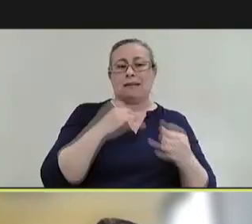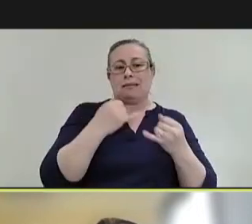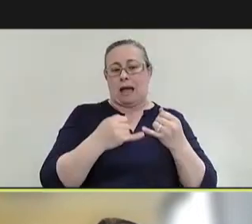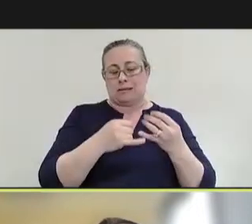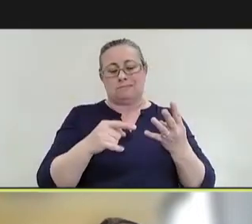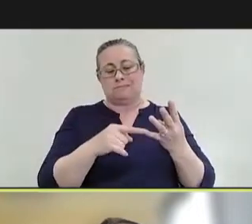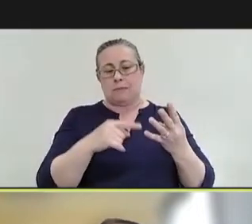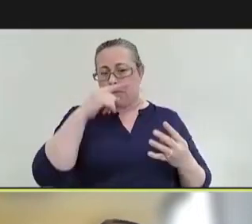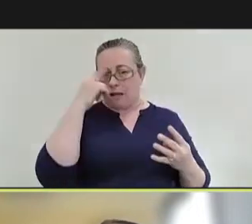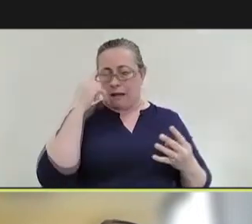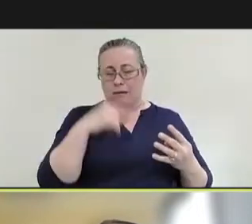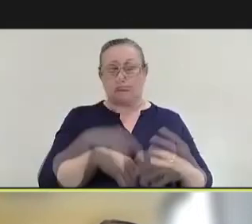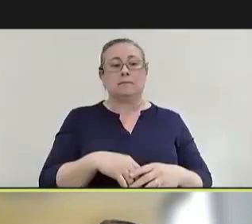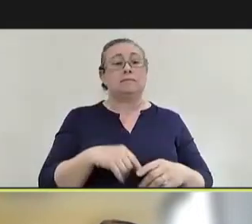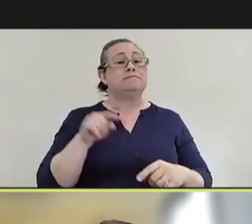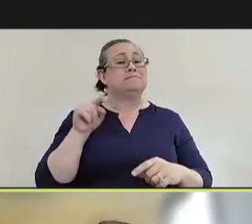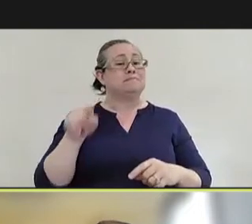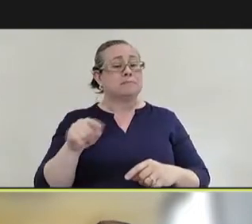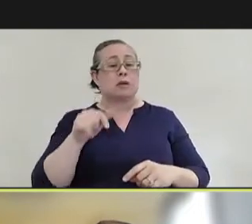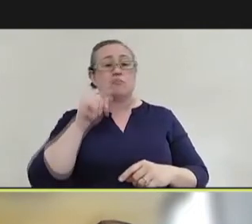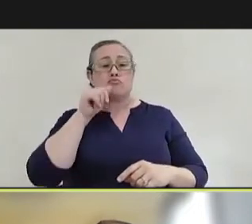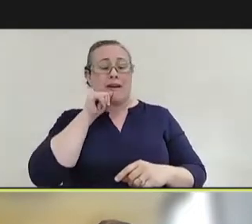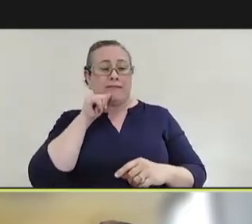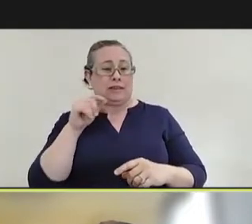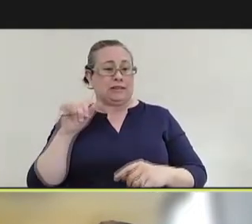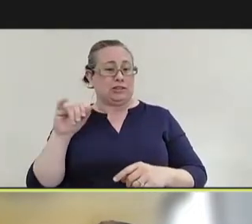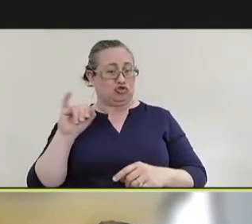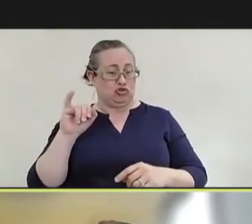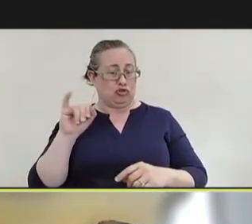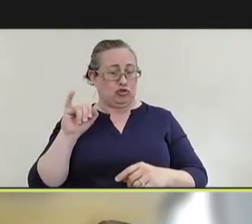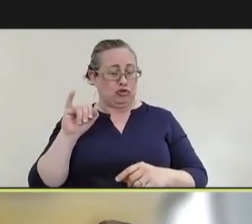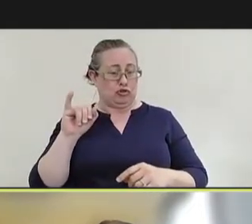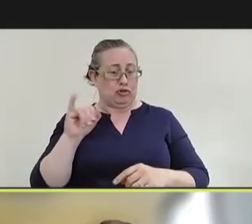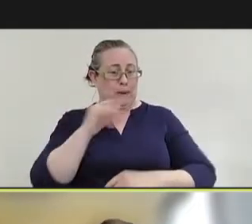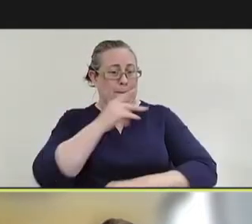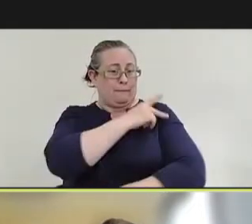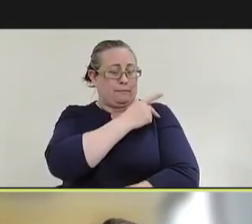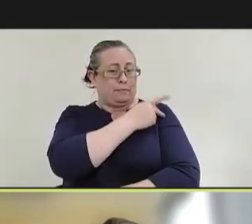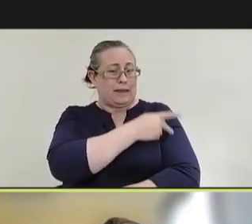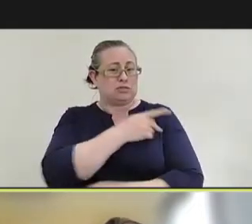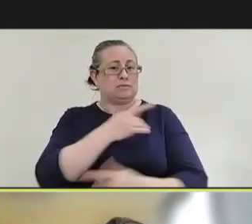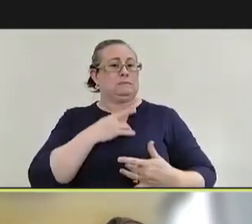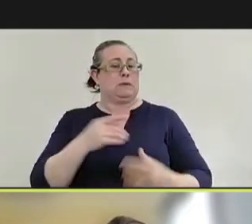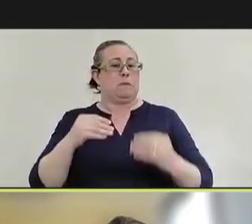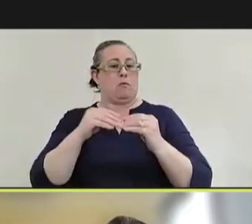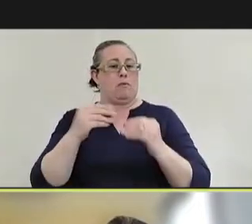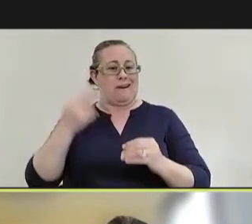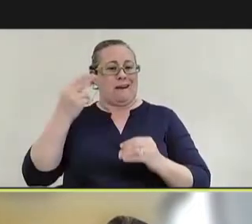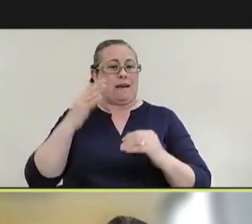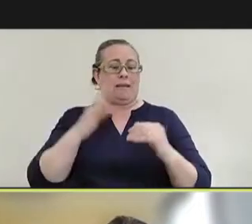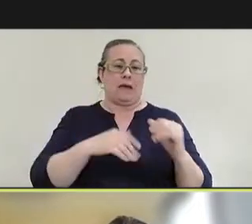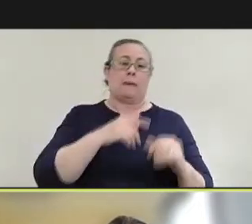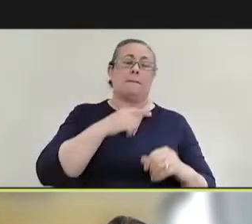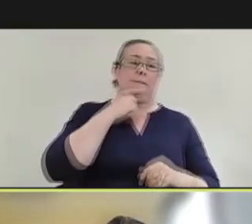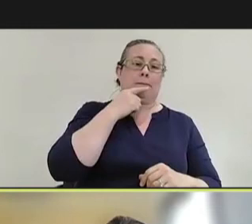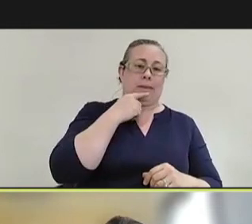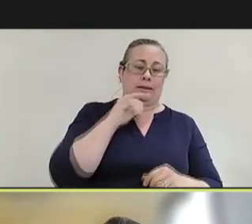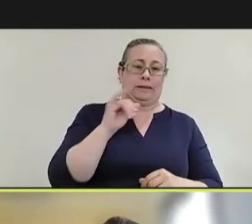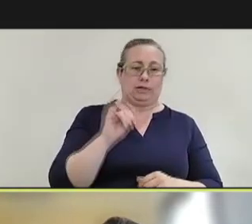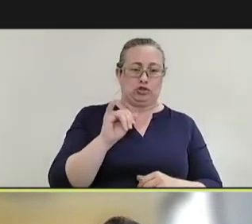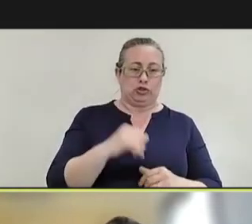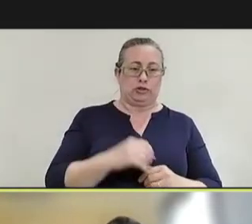And here we see that privately insured patients are higher than the public insured. Urban-rural,